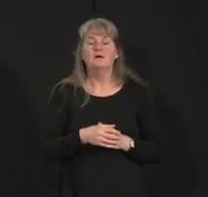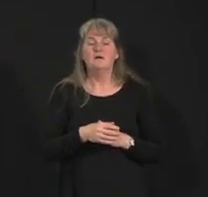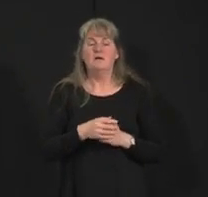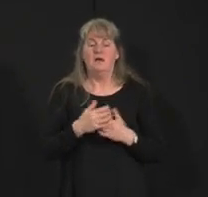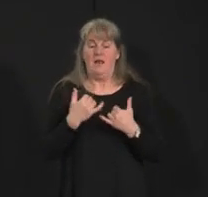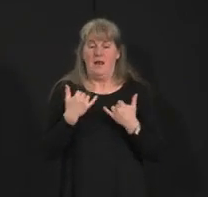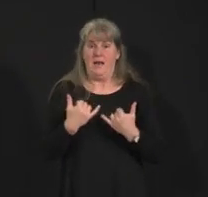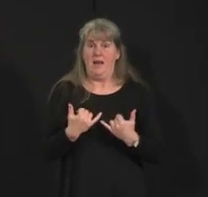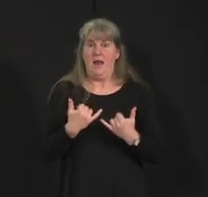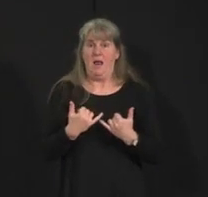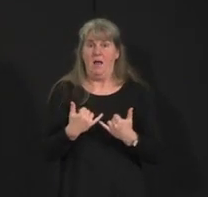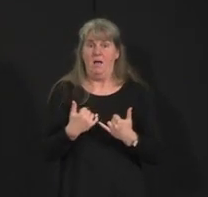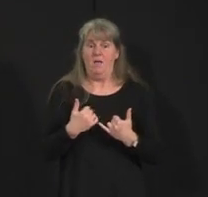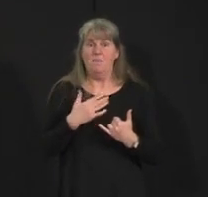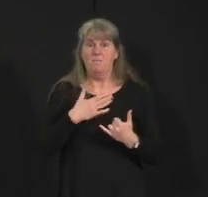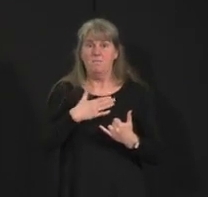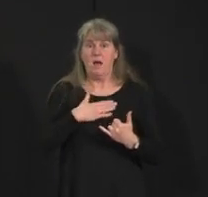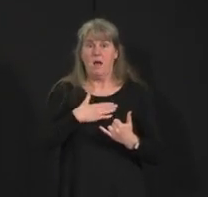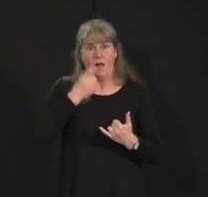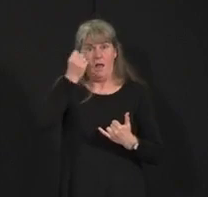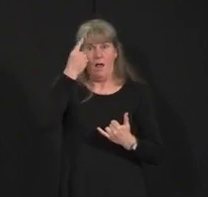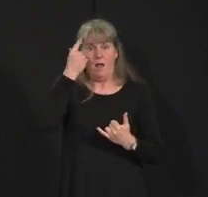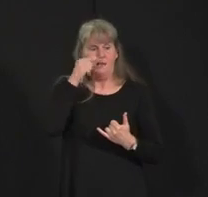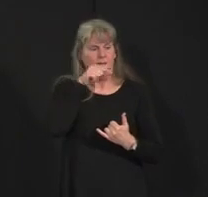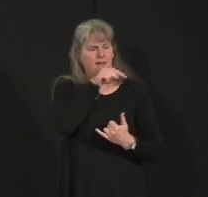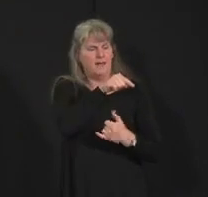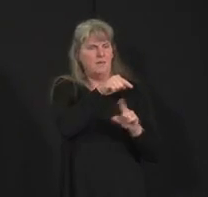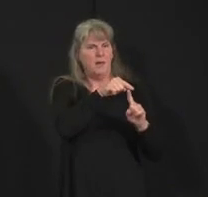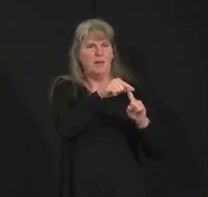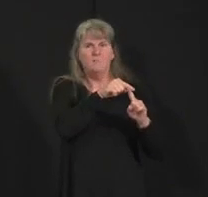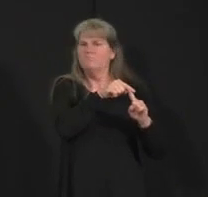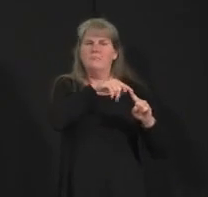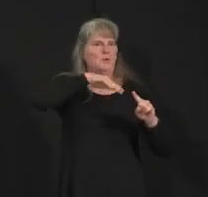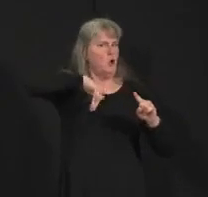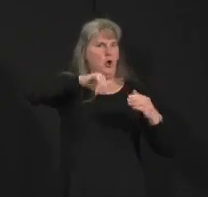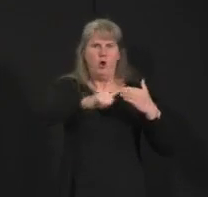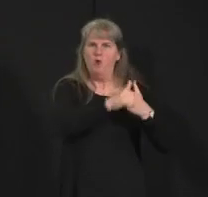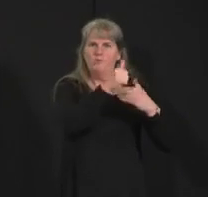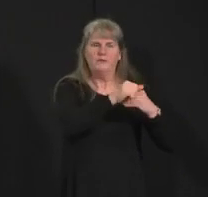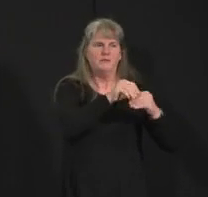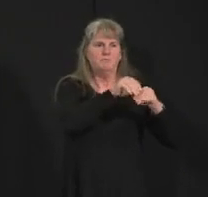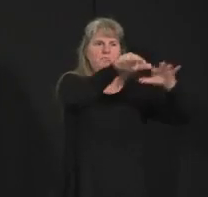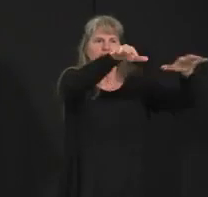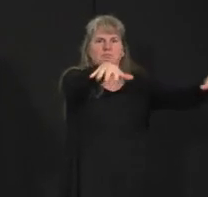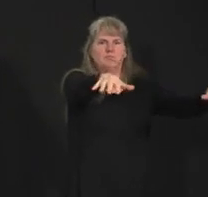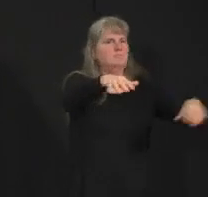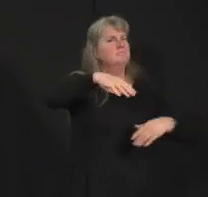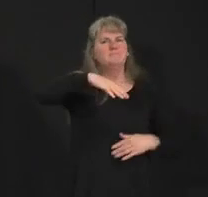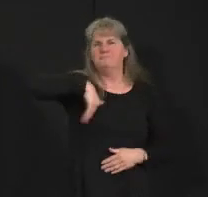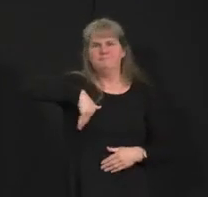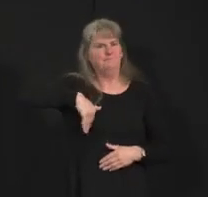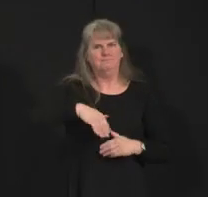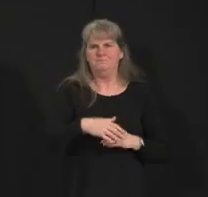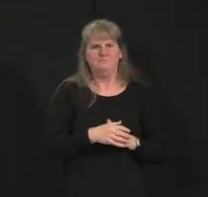point, based on what we know, that this would pose any risk of community spread or community transmission.